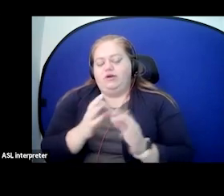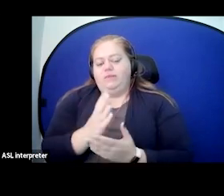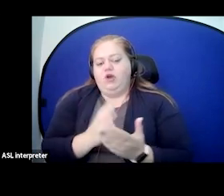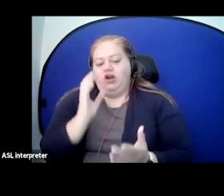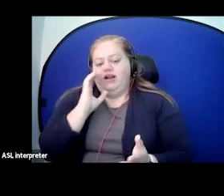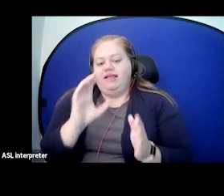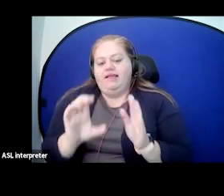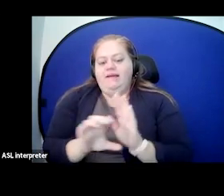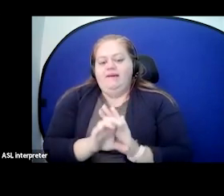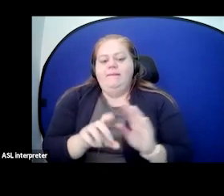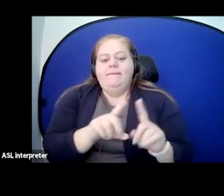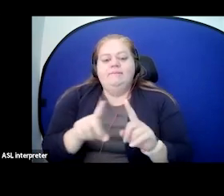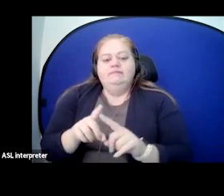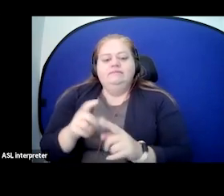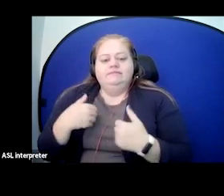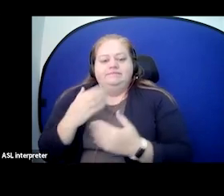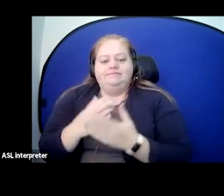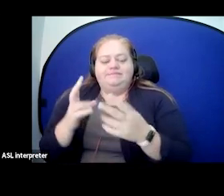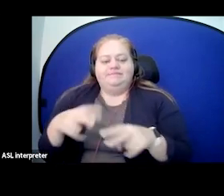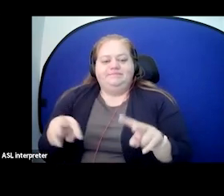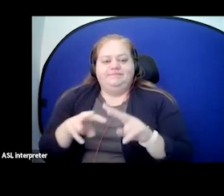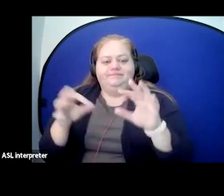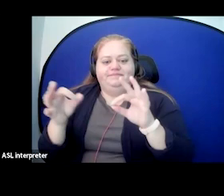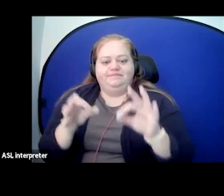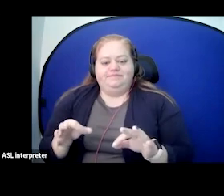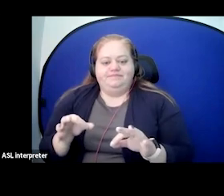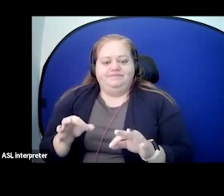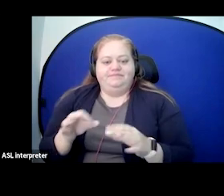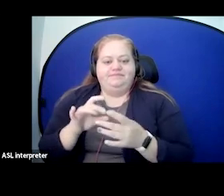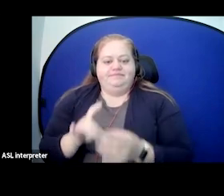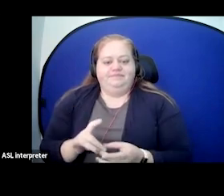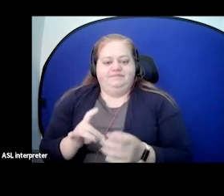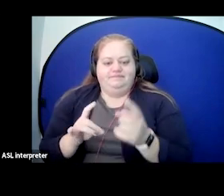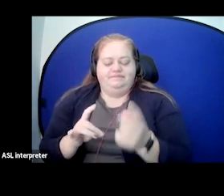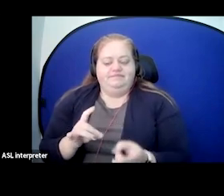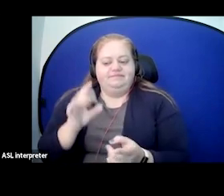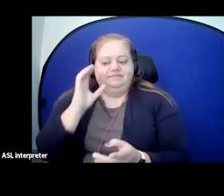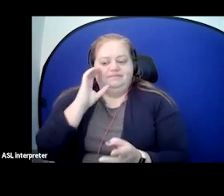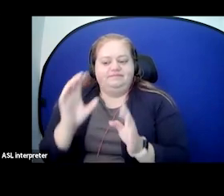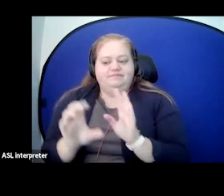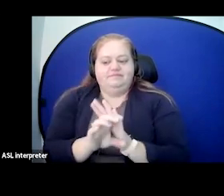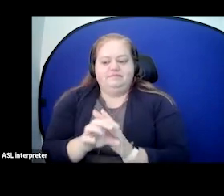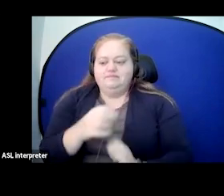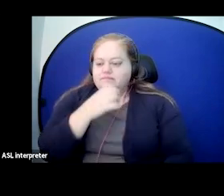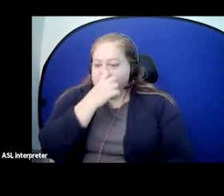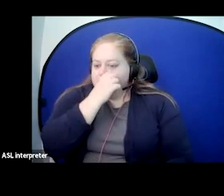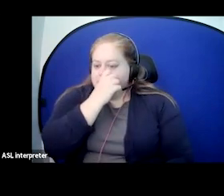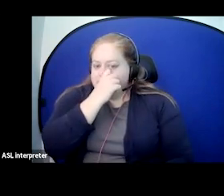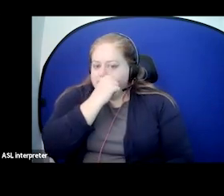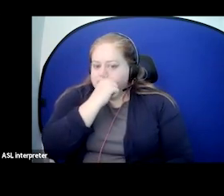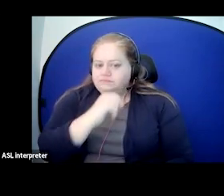And then it also describes some of the values in the figure.